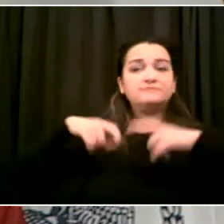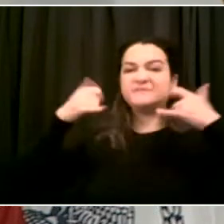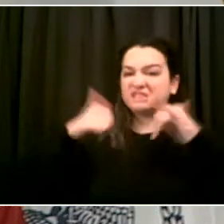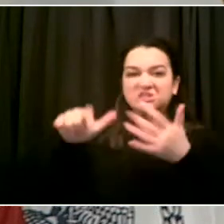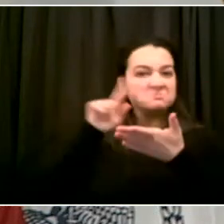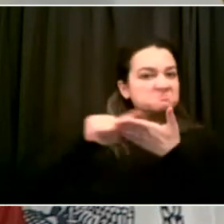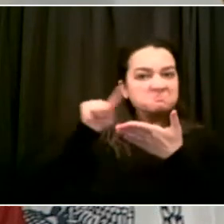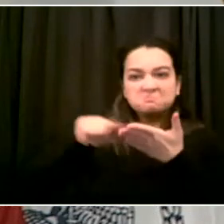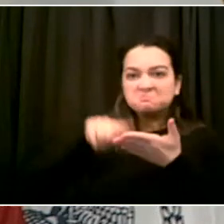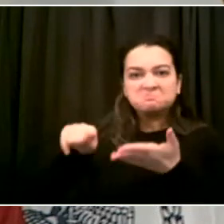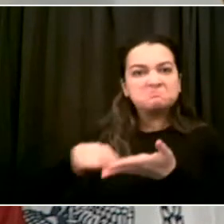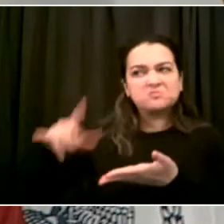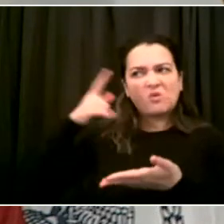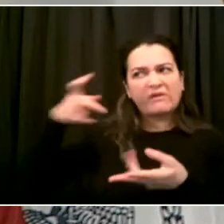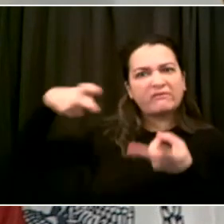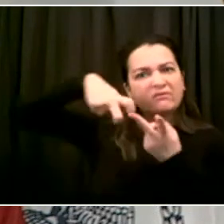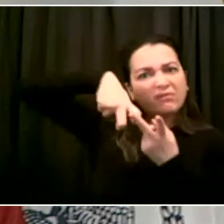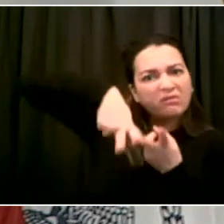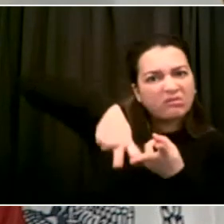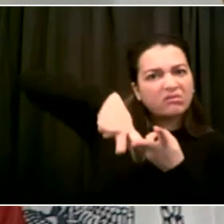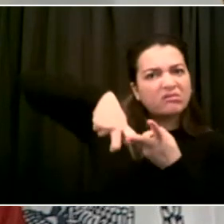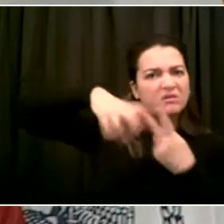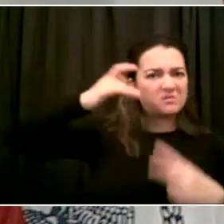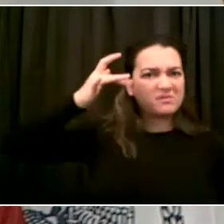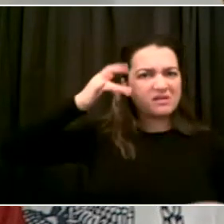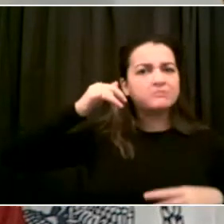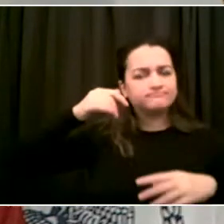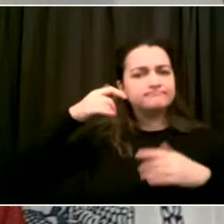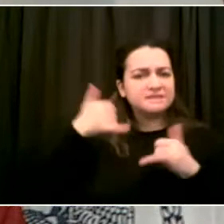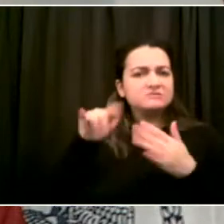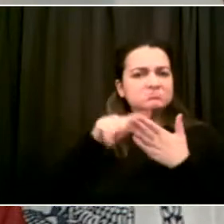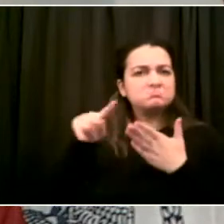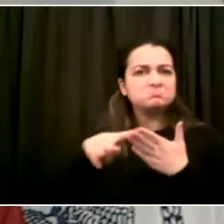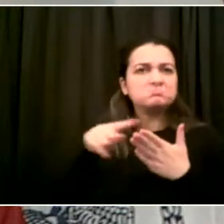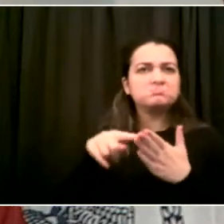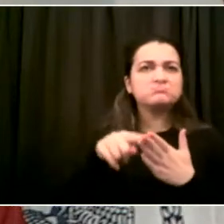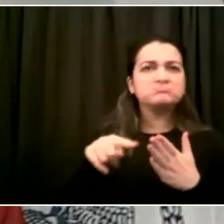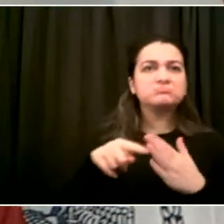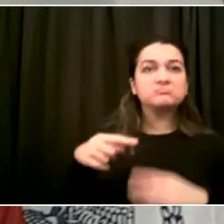WHAT I SAW WAS ONE CLIP OF VIDEO. INVESTIGATIONS GOING TO LOOK AT EVERYTHING AND TALK TO WITNESSES AND